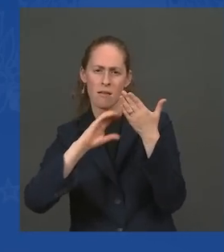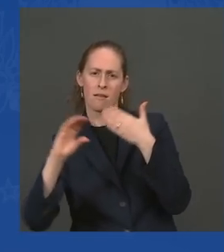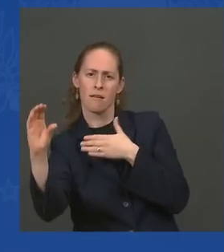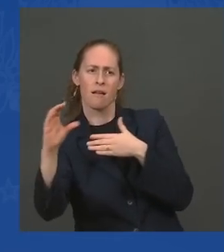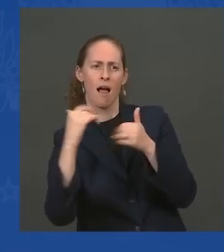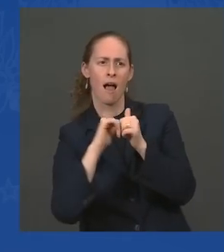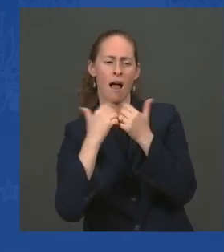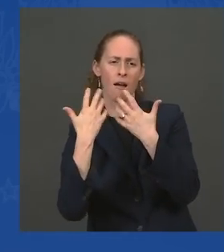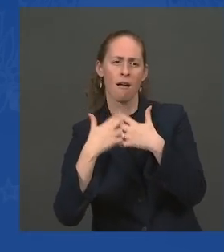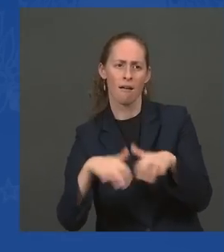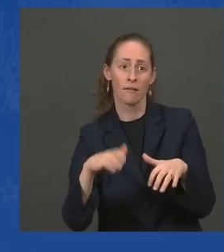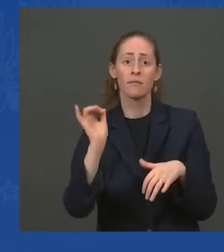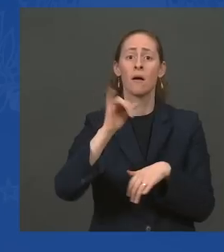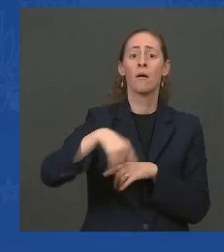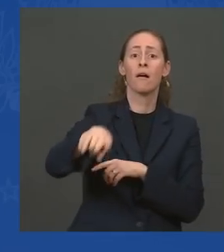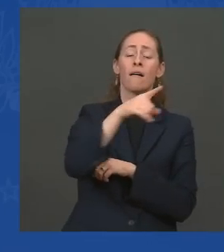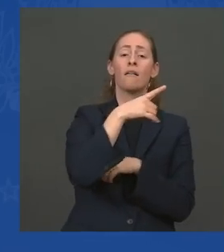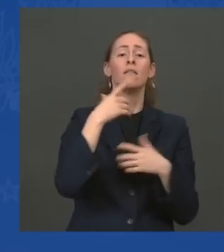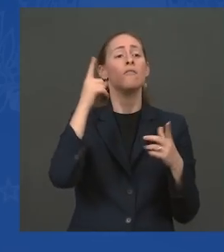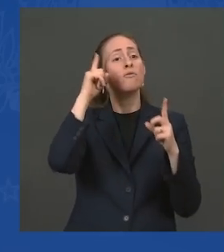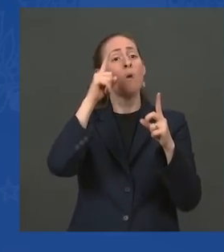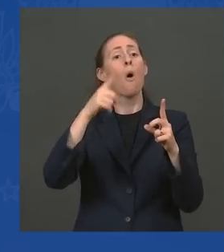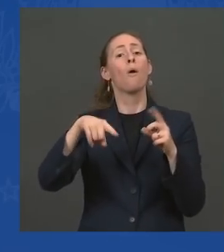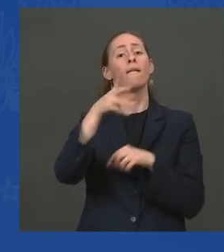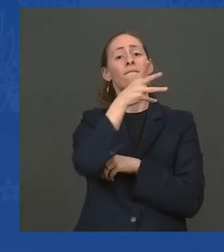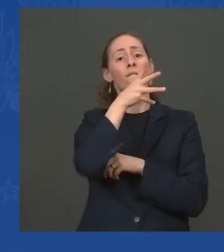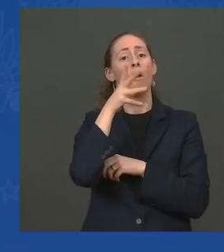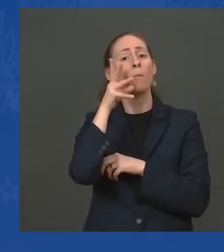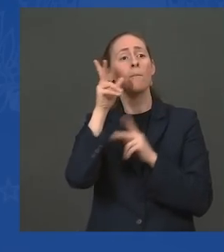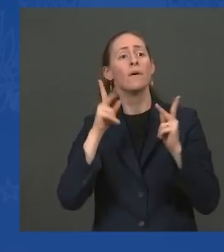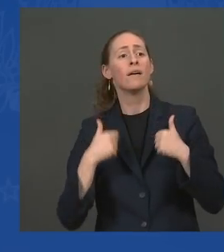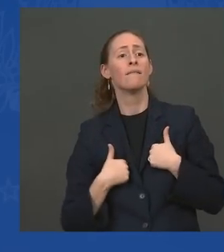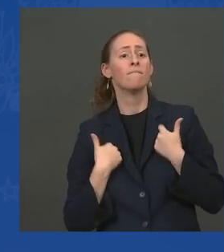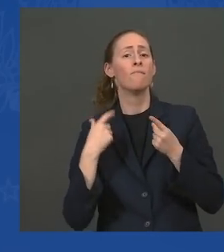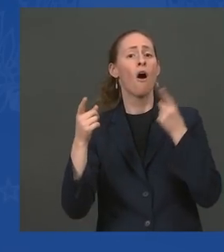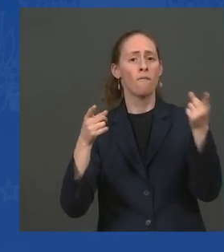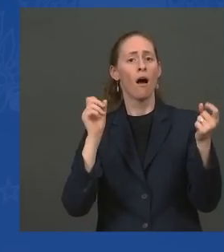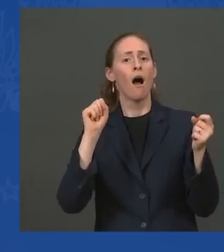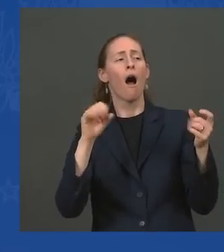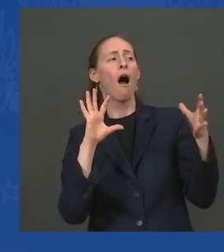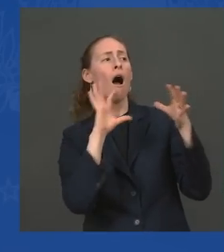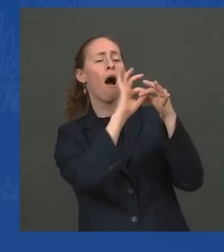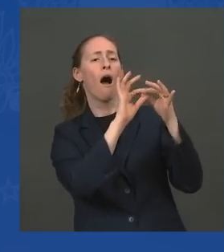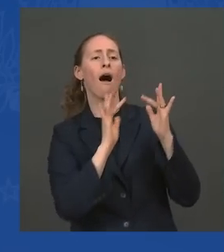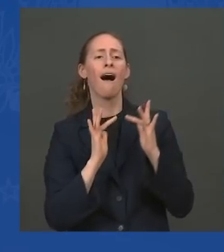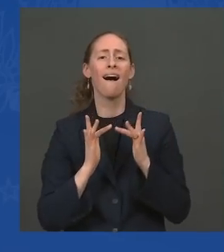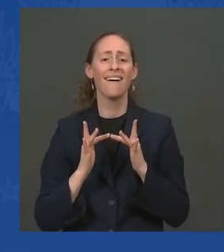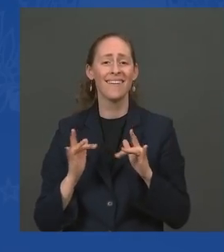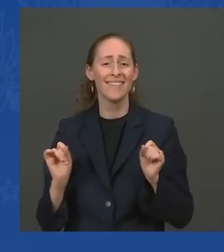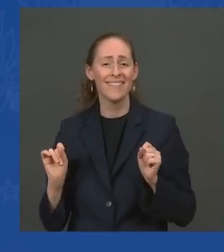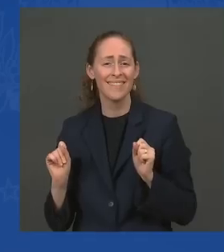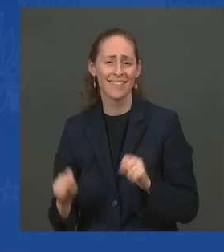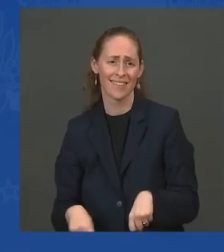will finally have broadband infrastructure they need to get connected and expand their possibilities for them and their children.